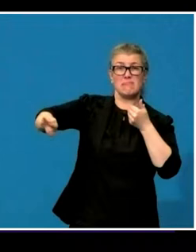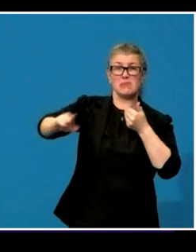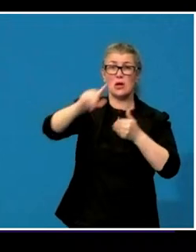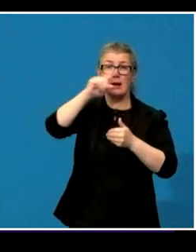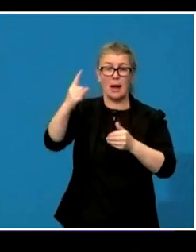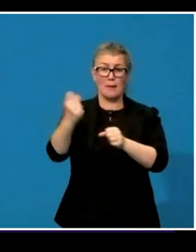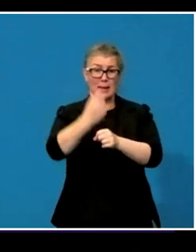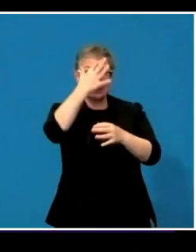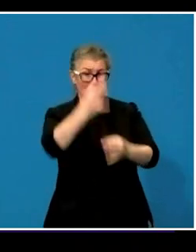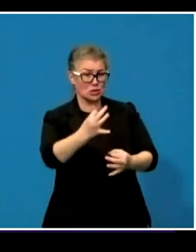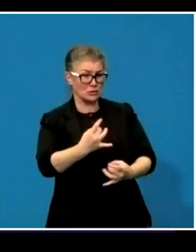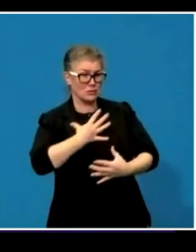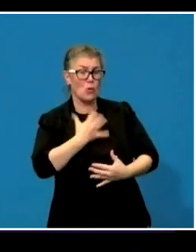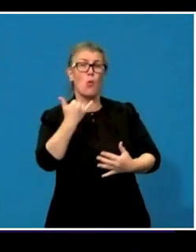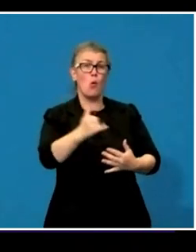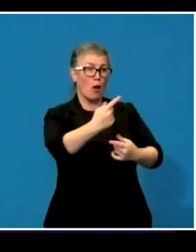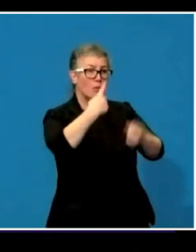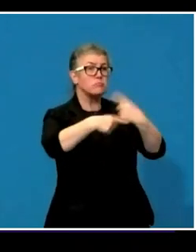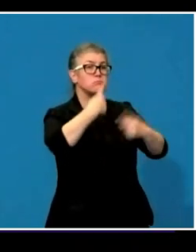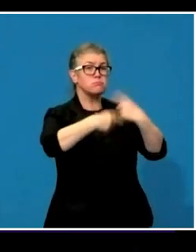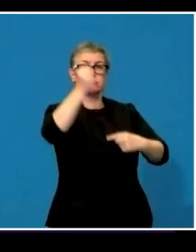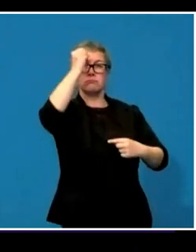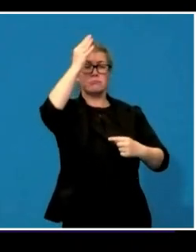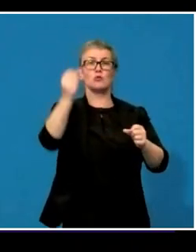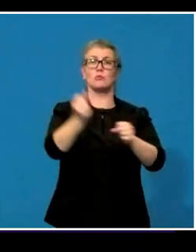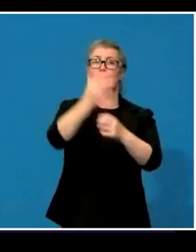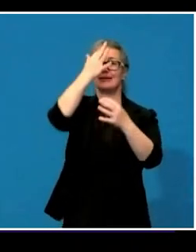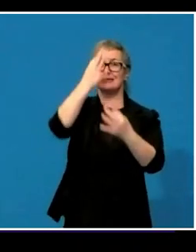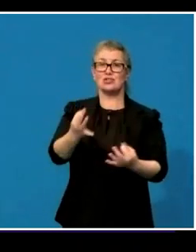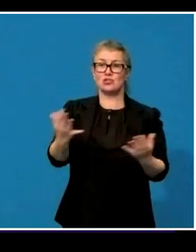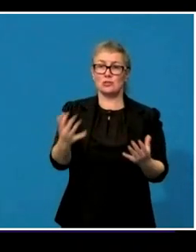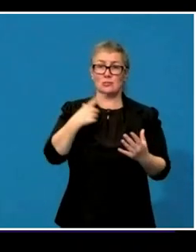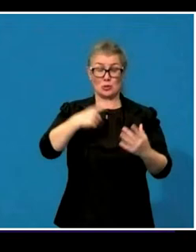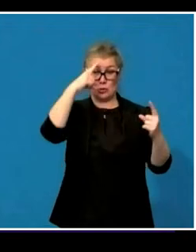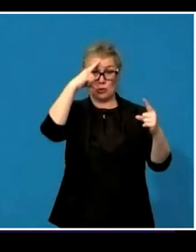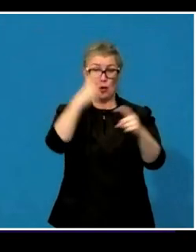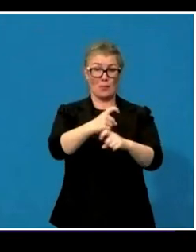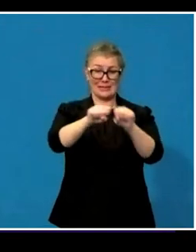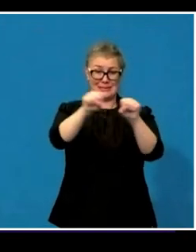informed decisions about some of these complex systems that are being put in for their families and for themselves.